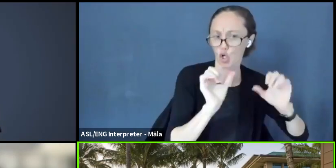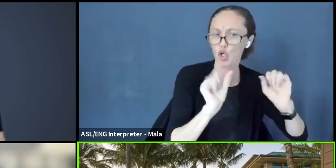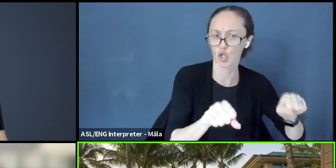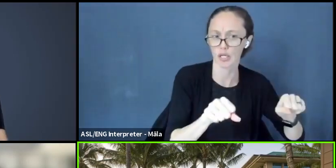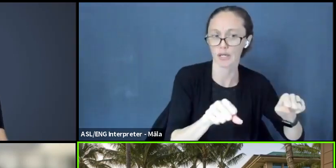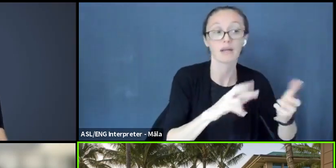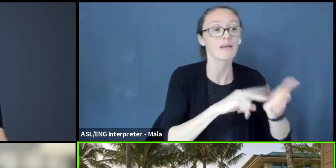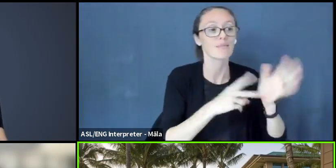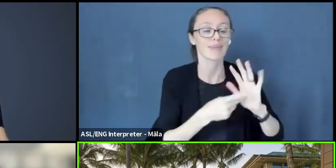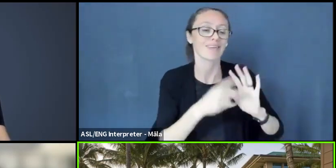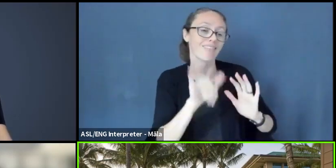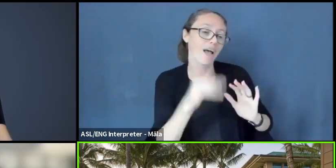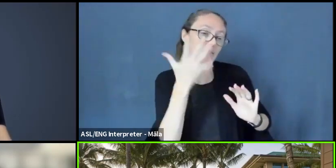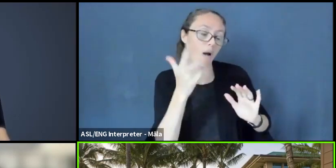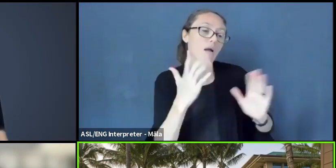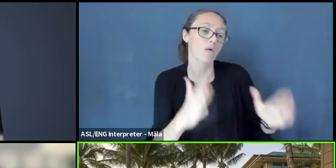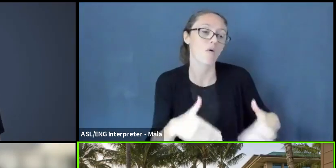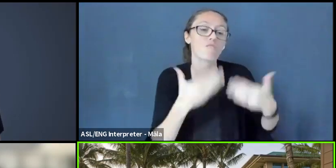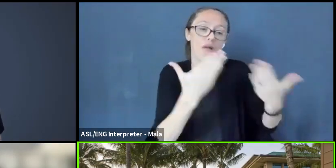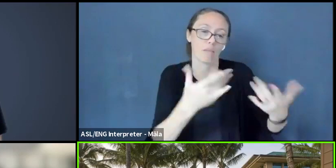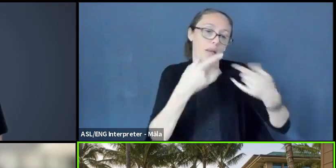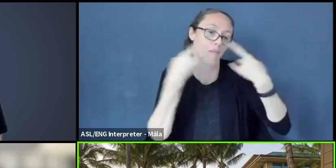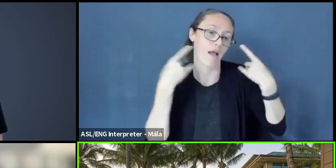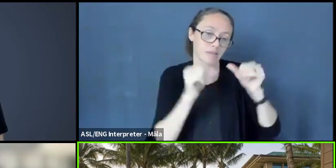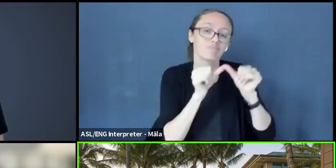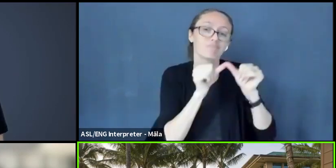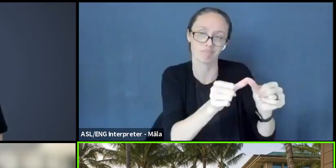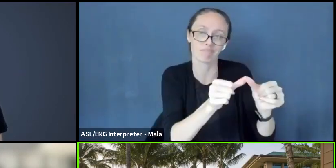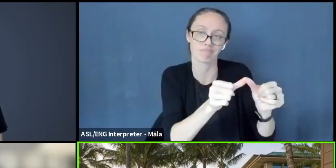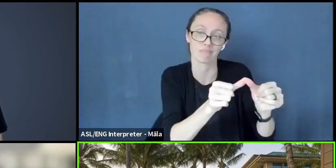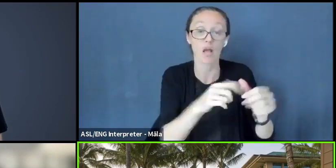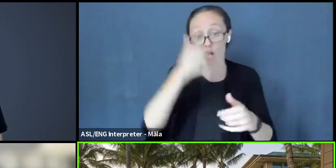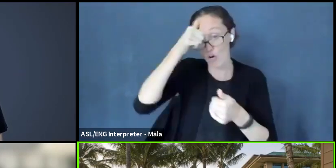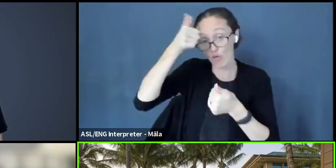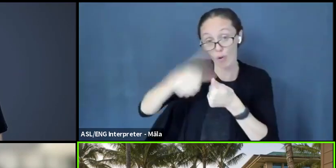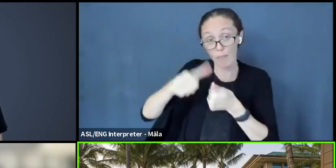Remember, I said that the Delta variant sticks to the nose.